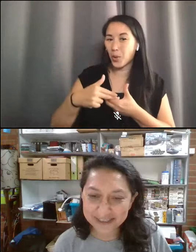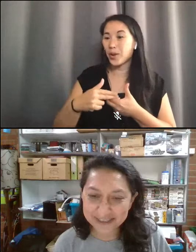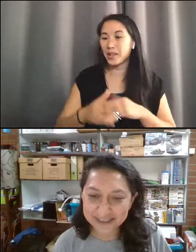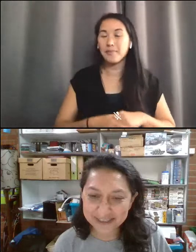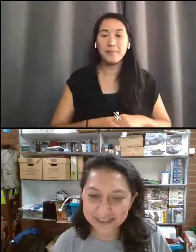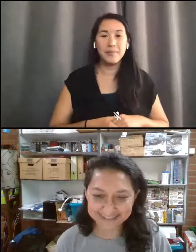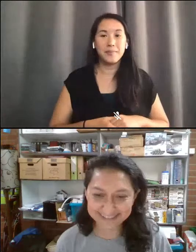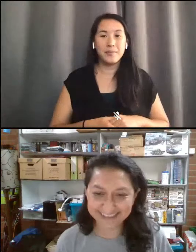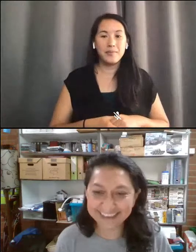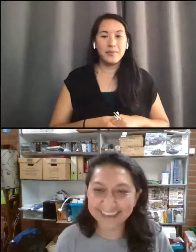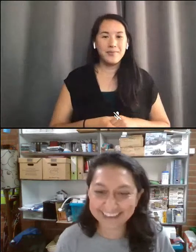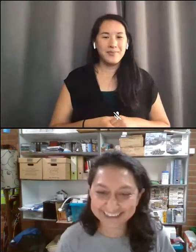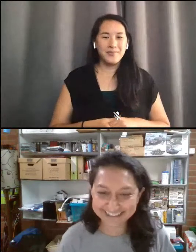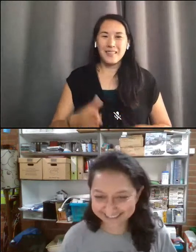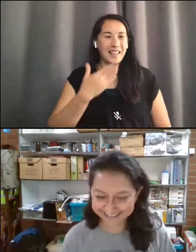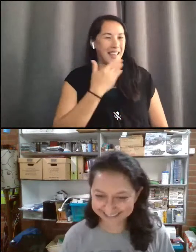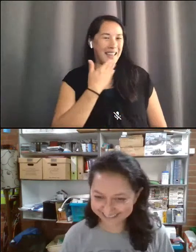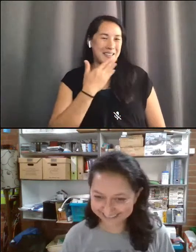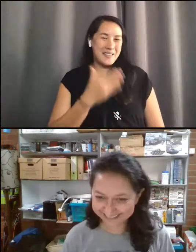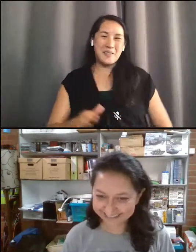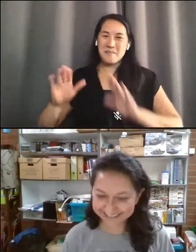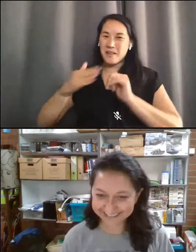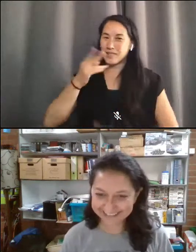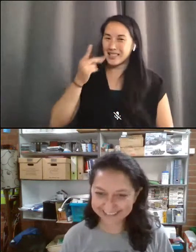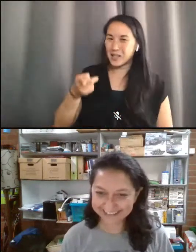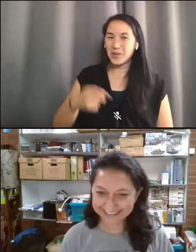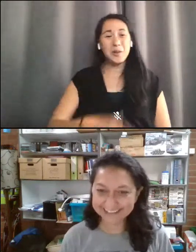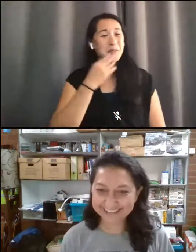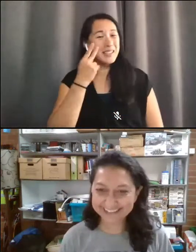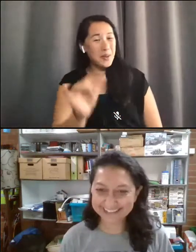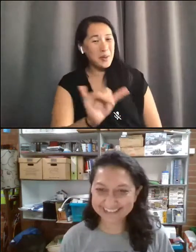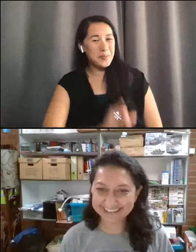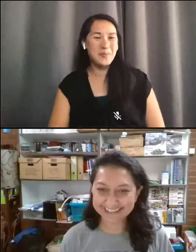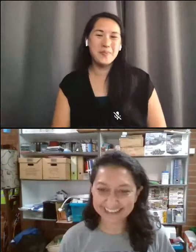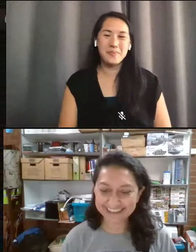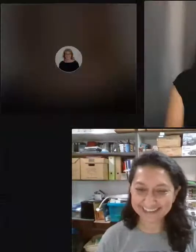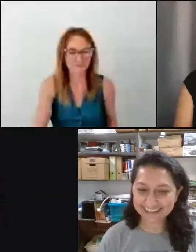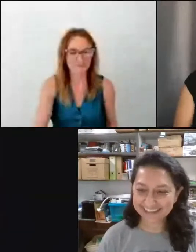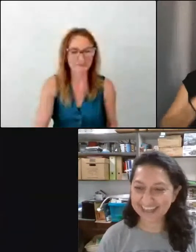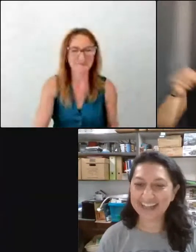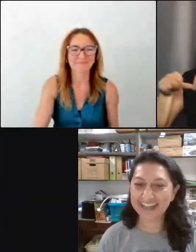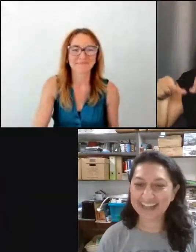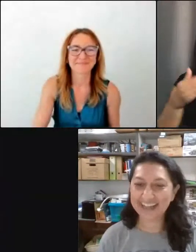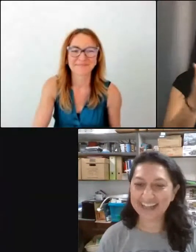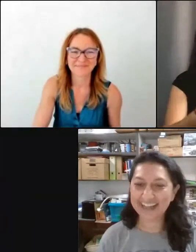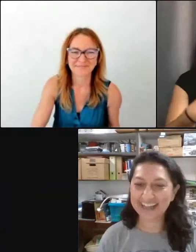thank you guys good to see you it's good to see you as well i'm posting keep talking okay okay